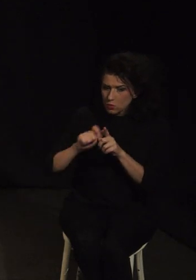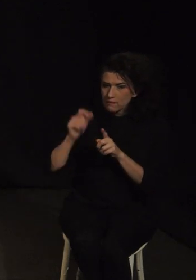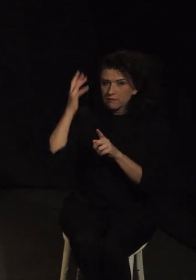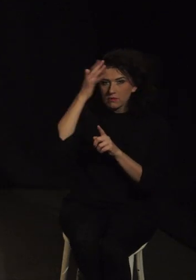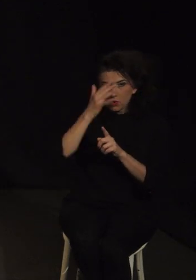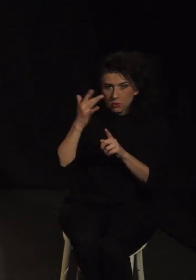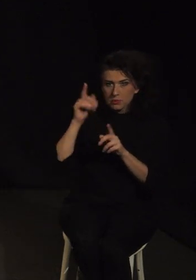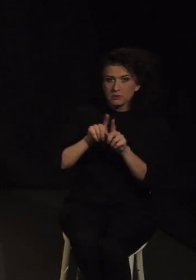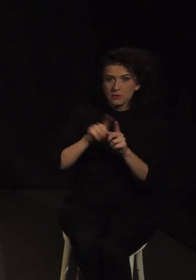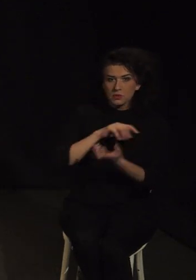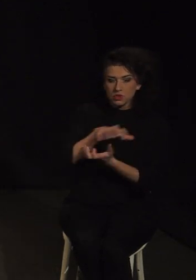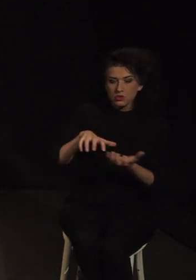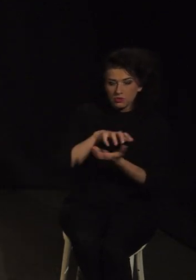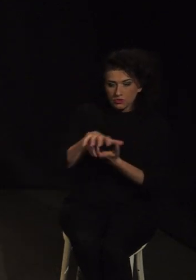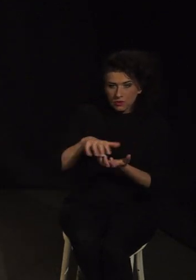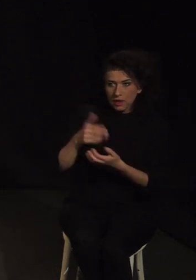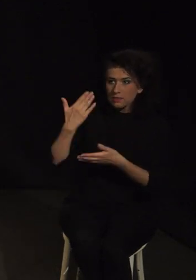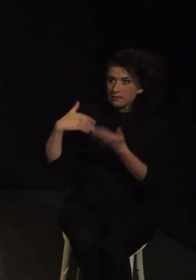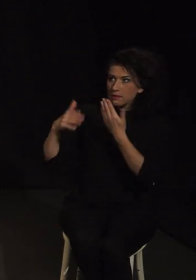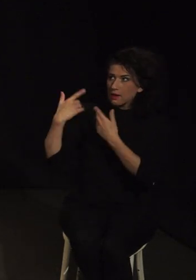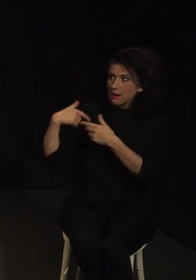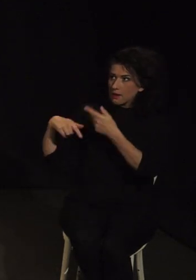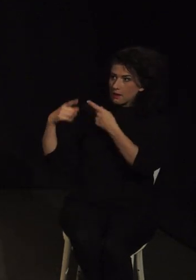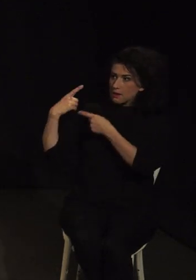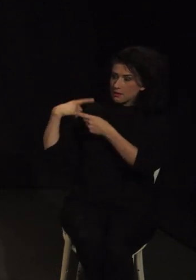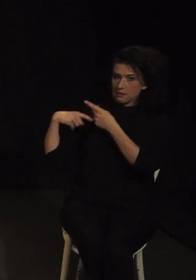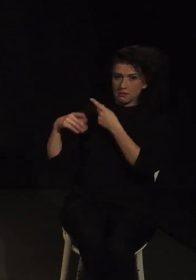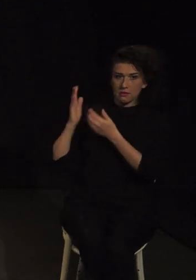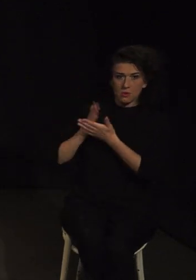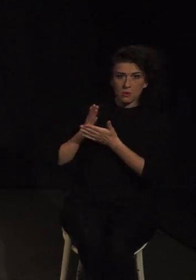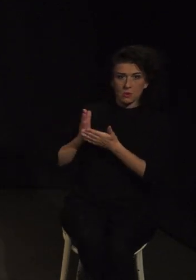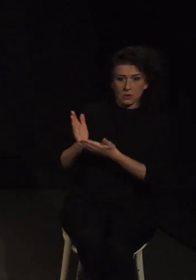that passed, that no longer exists,